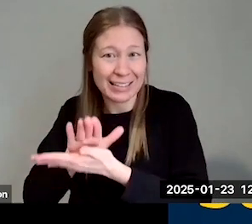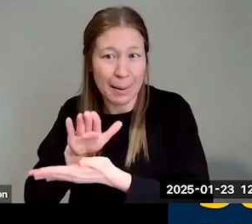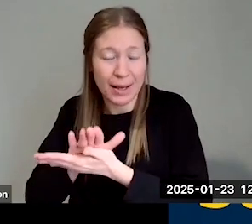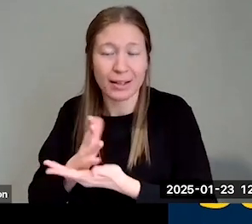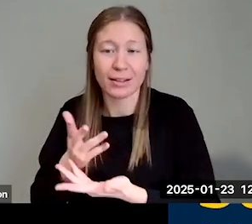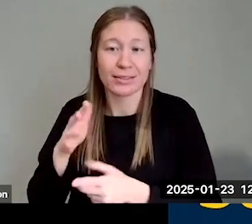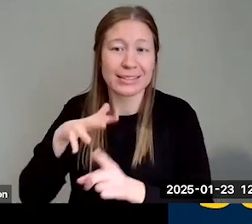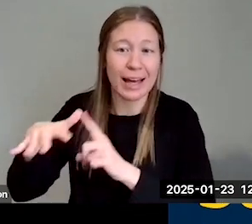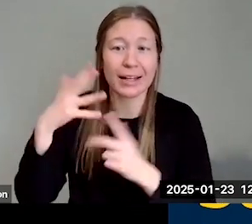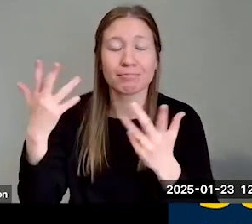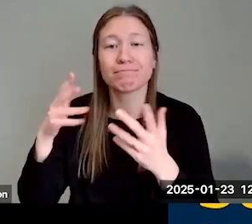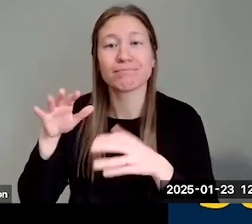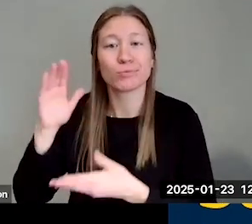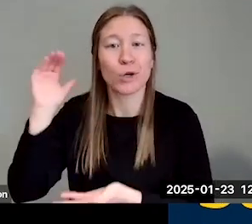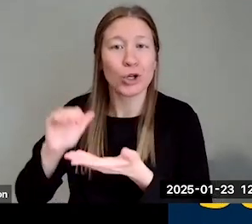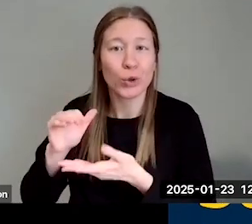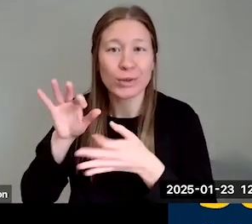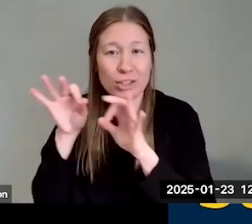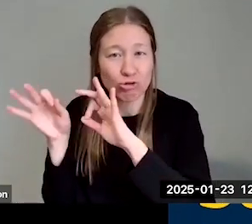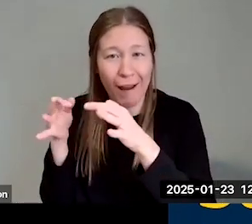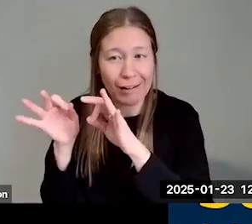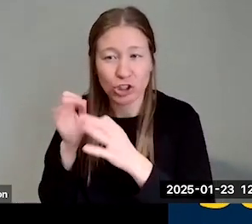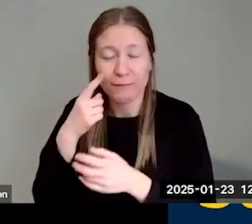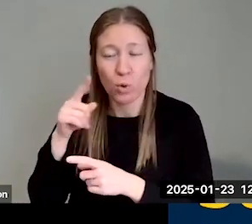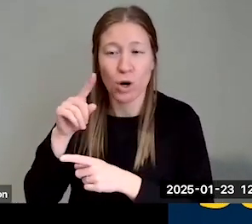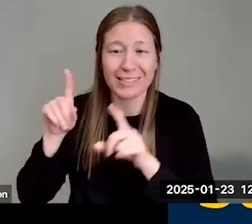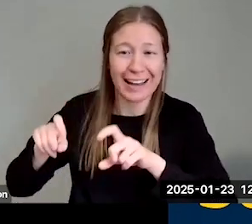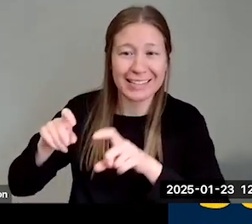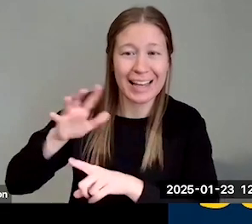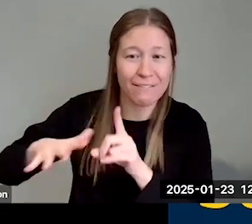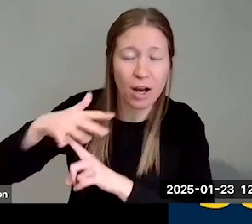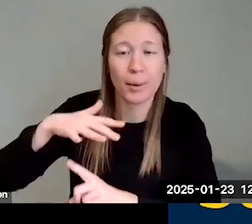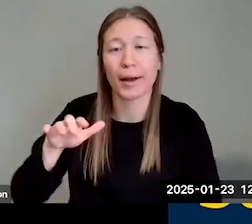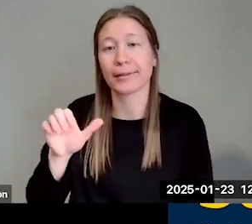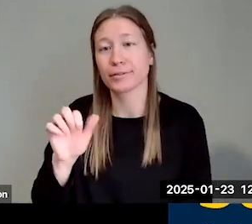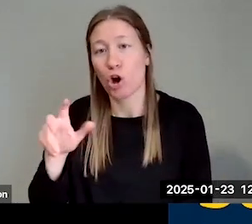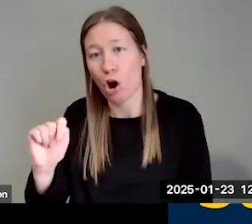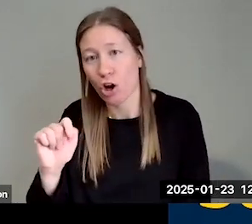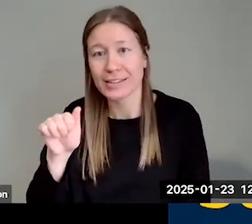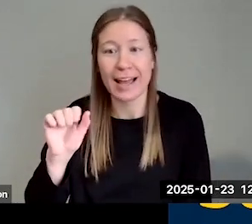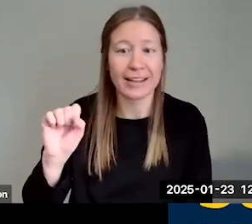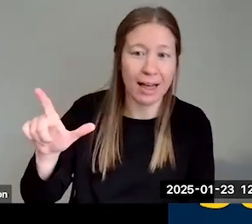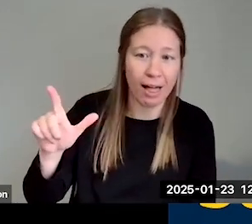like distraction-reduced testing environments, CART or ASL, additional absences